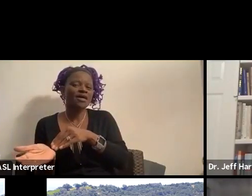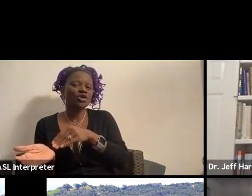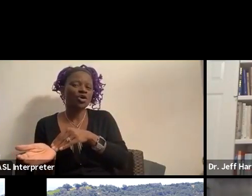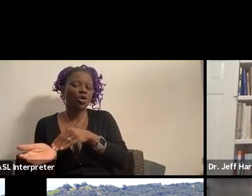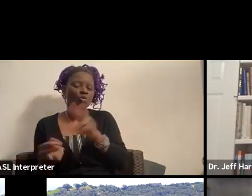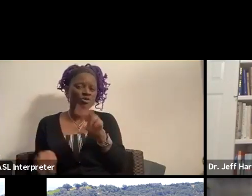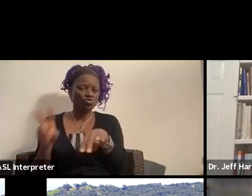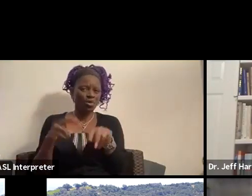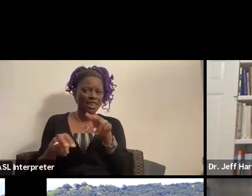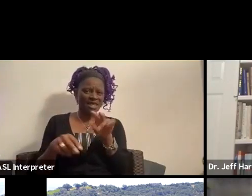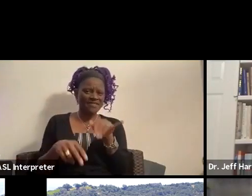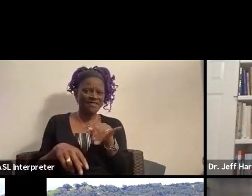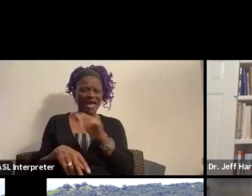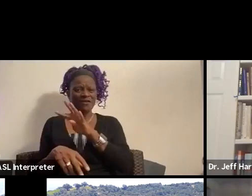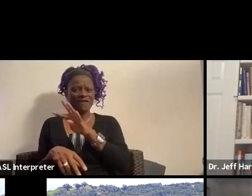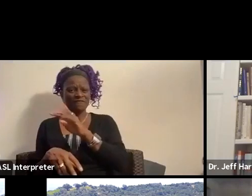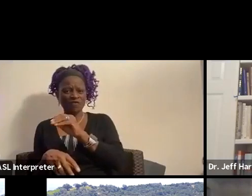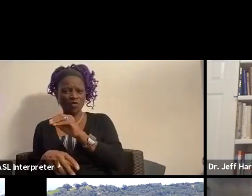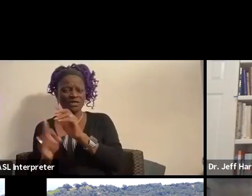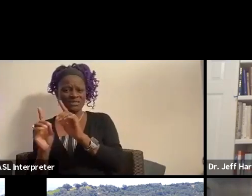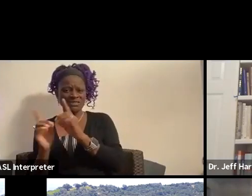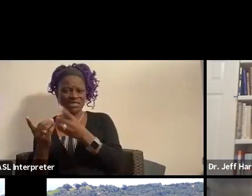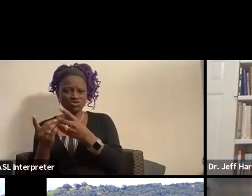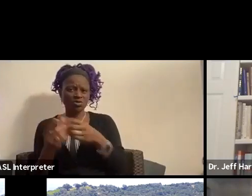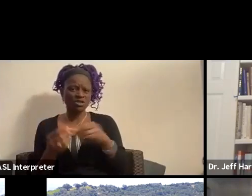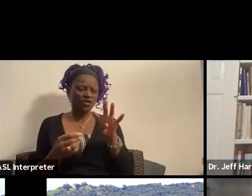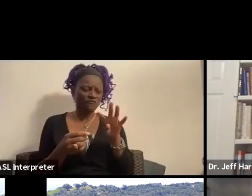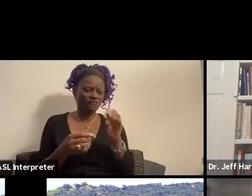you look at 40 school districts and 40 school boards trying to make these